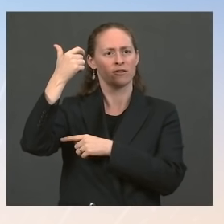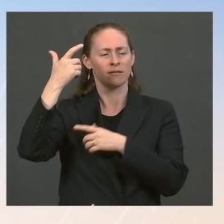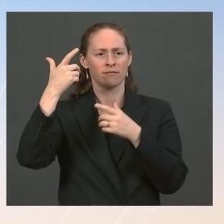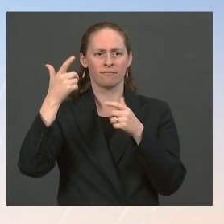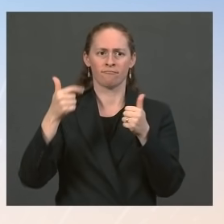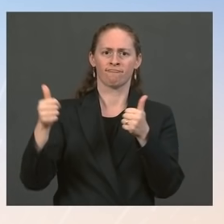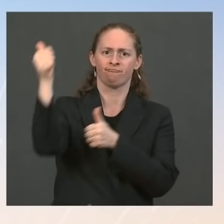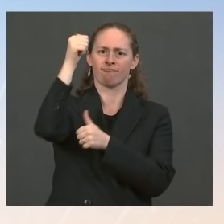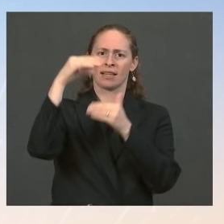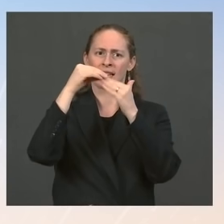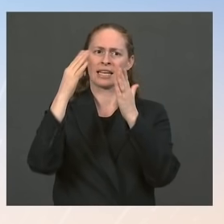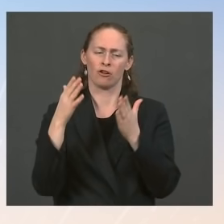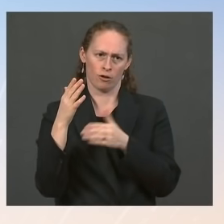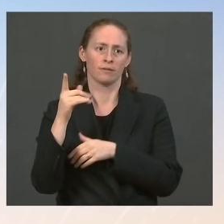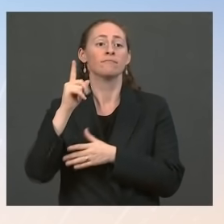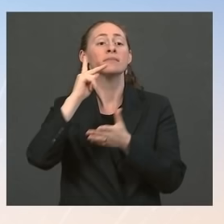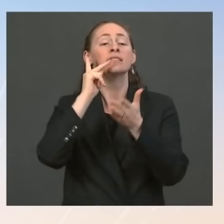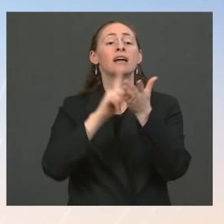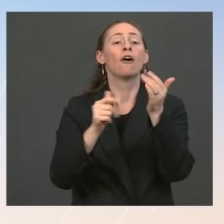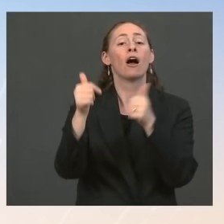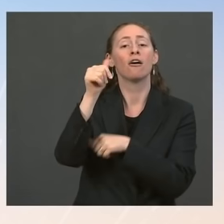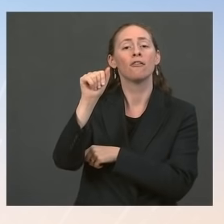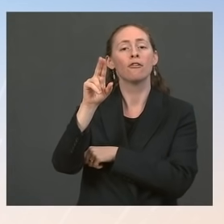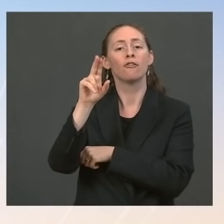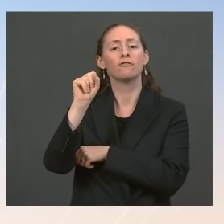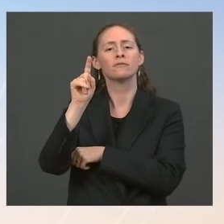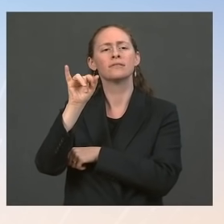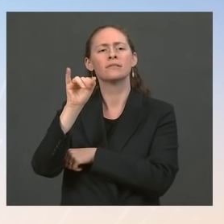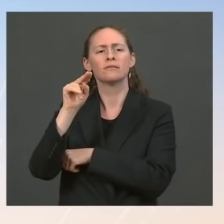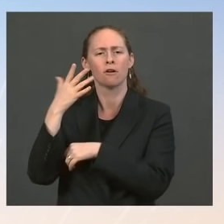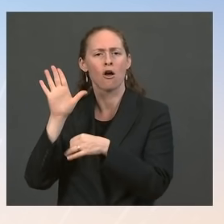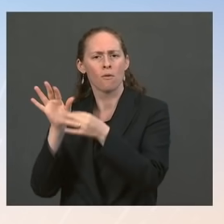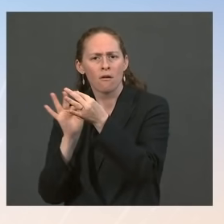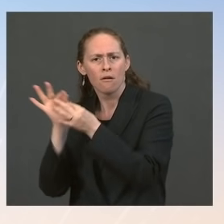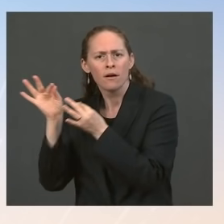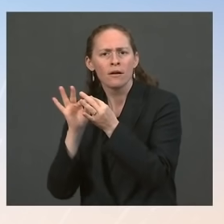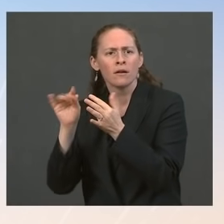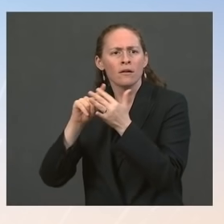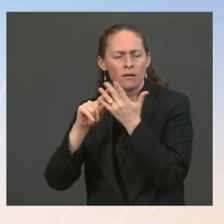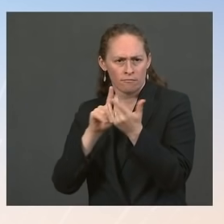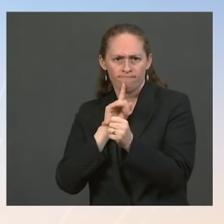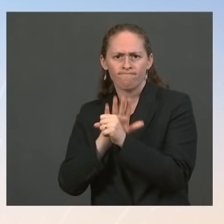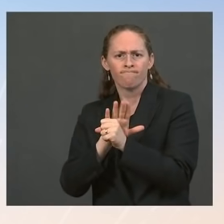make clear about the commitment of delivering on what the President had decided and the fact